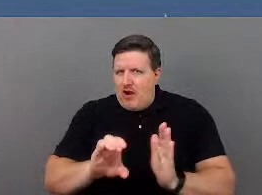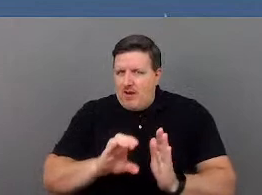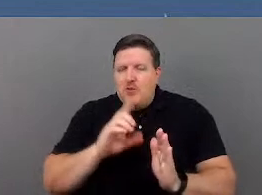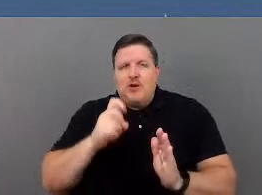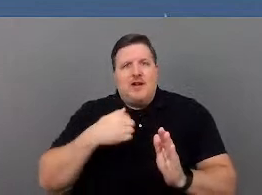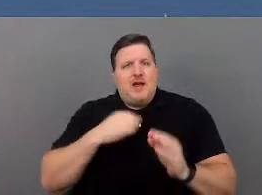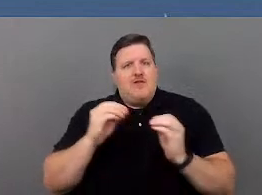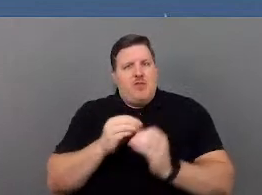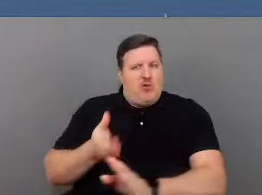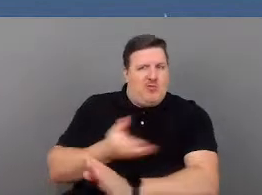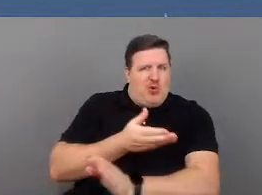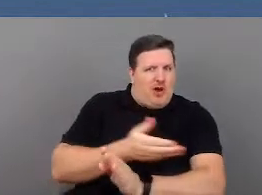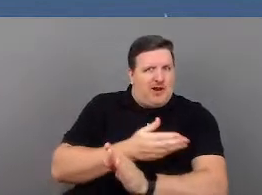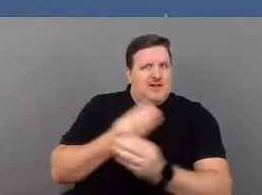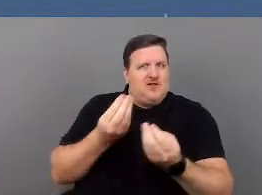COPS GAVE US THE ILLUSION OF SAFETY BUT OFFERS REALLY